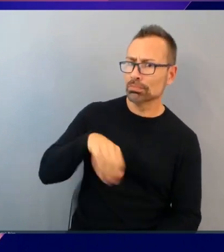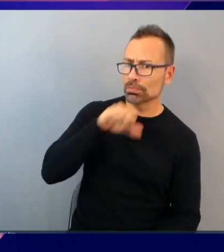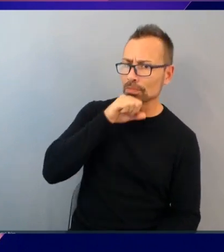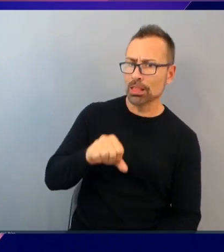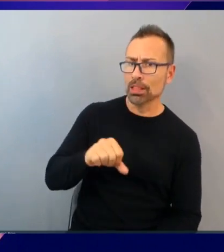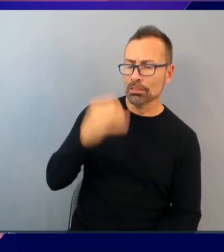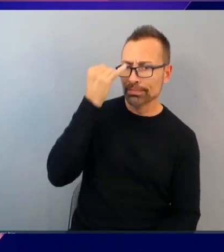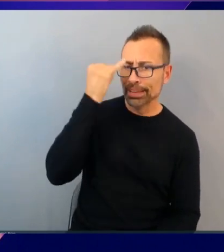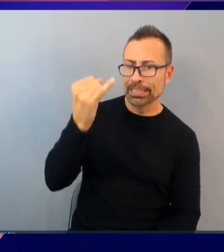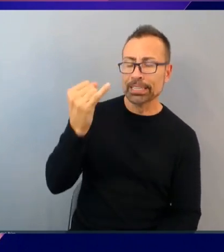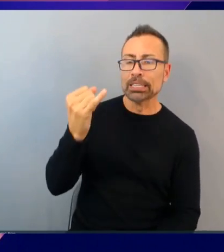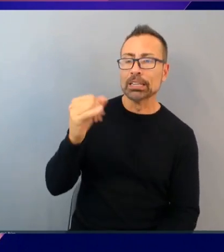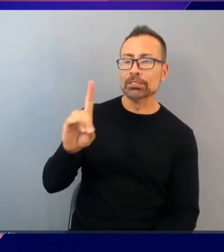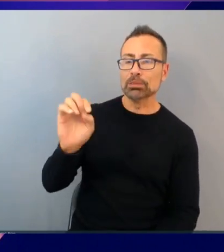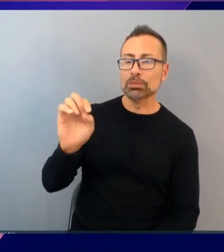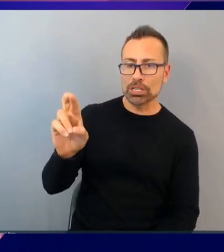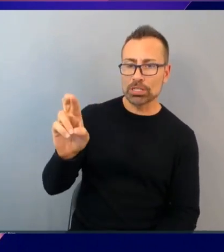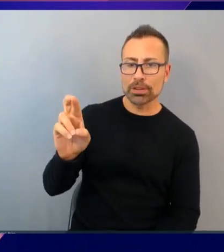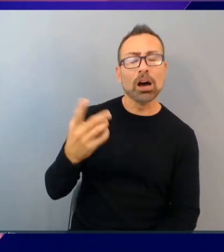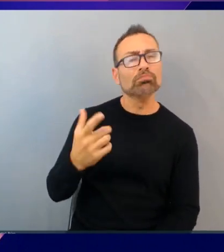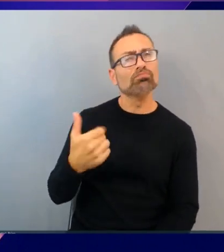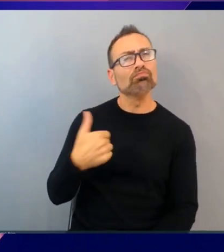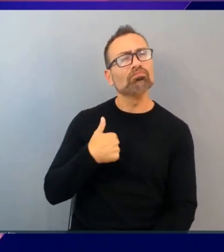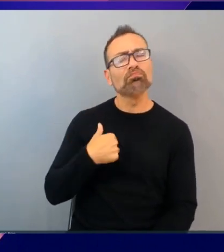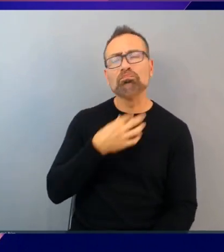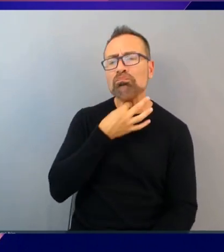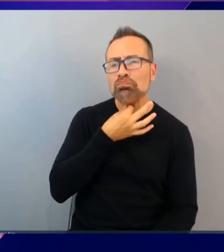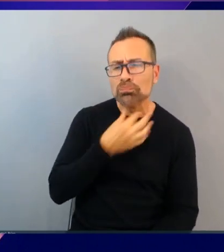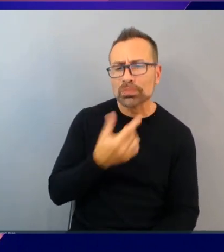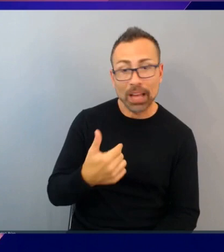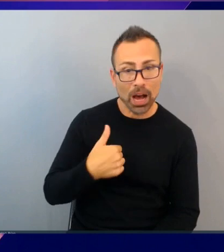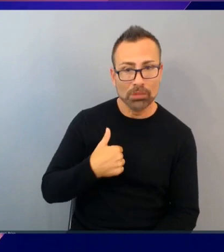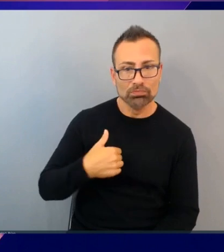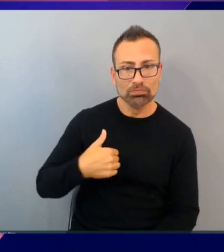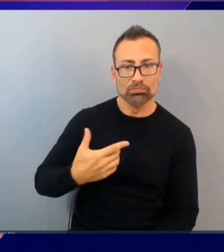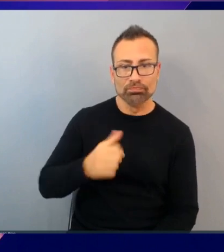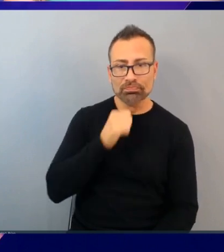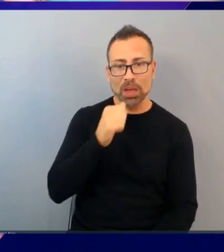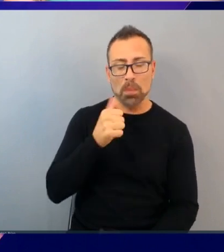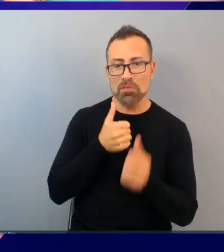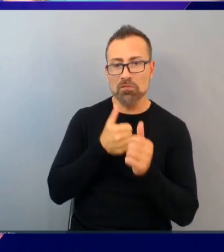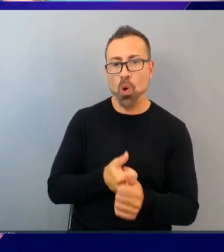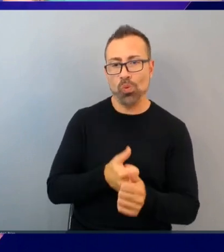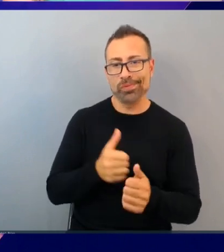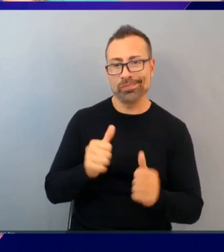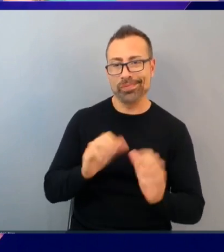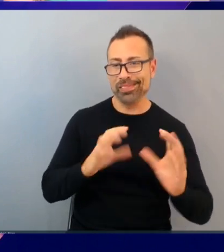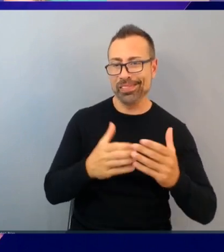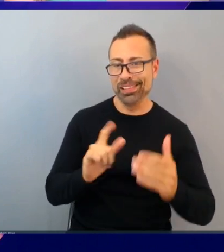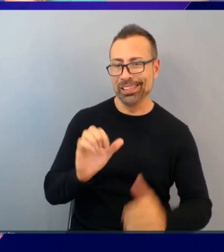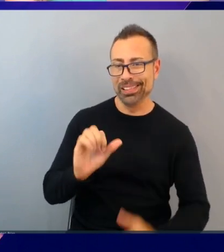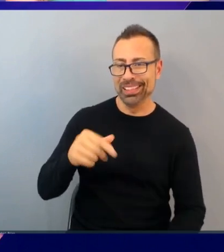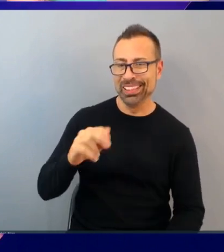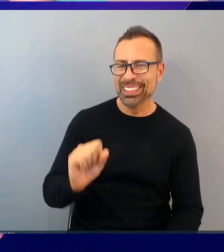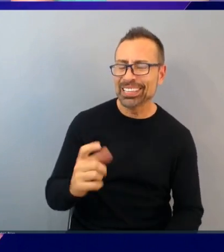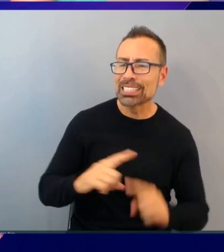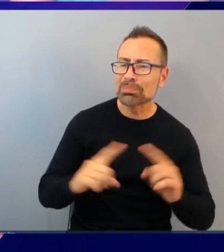I'm really curious too, also, 'cause I haven't been following a lot of the leagues, but like, how things have progressed over the years, like you mentioned different changes, like,